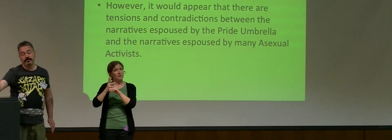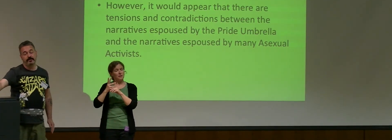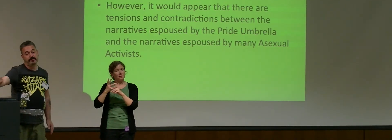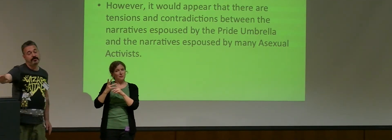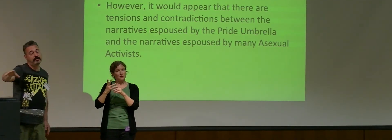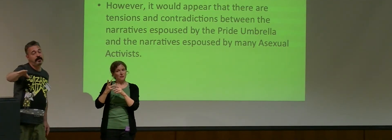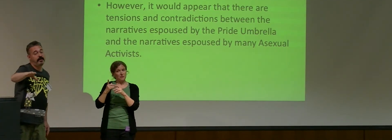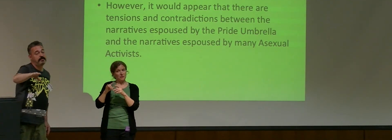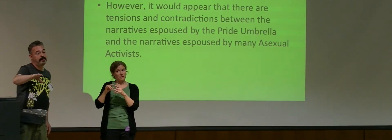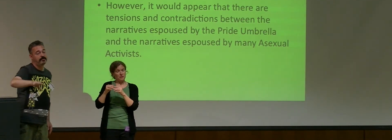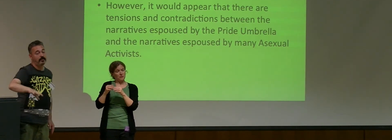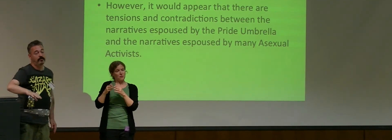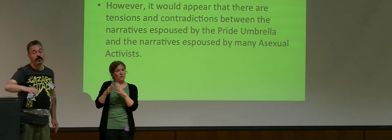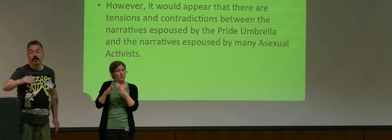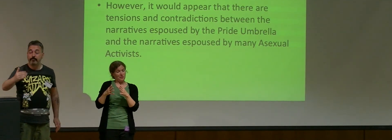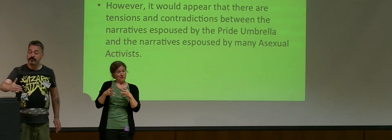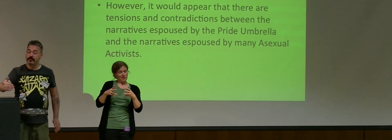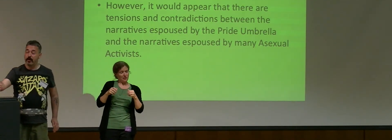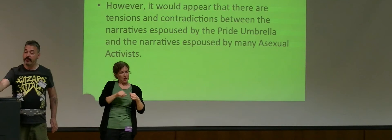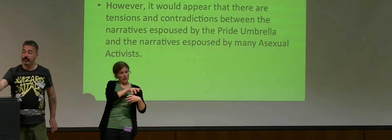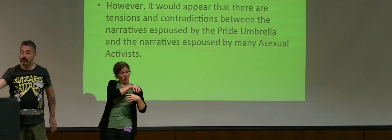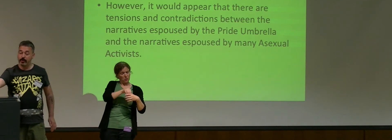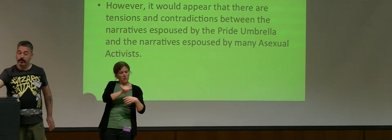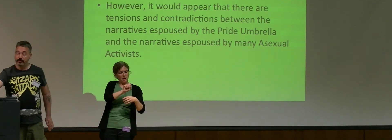not just to asexuals, but to other groups